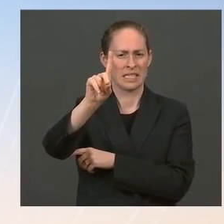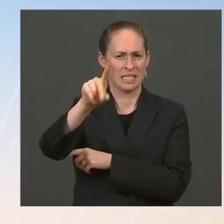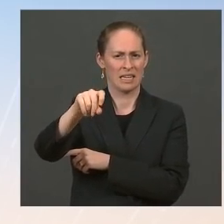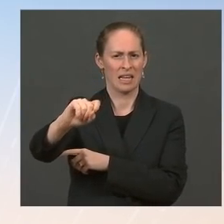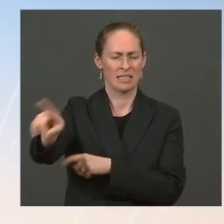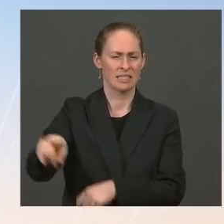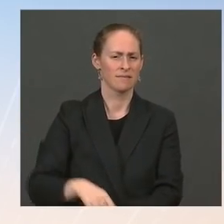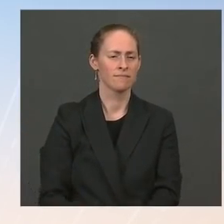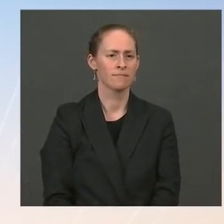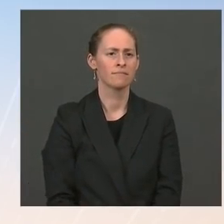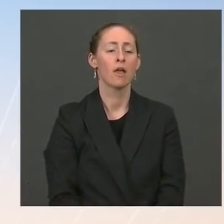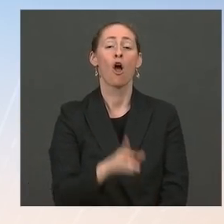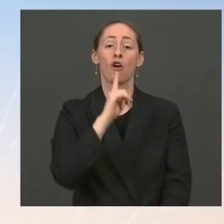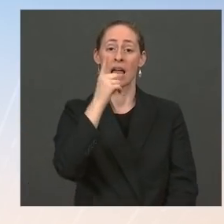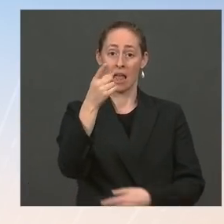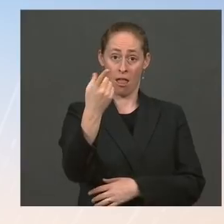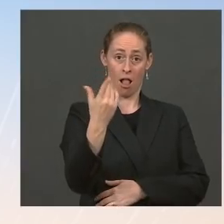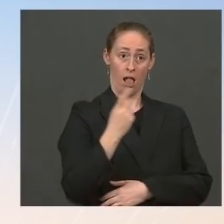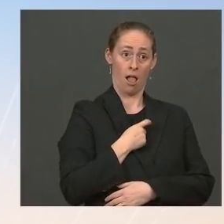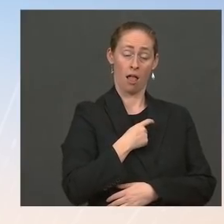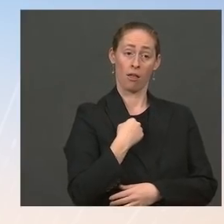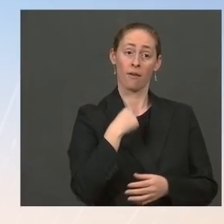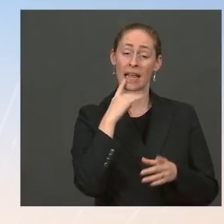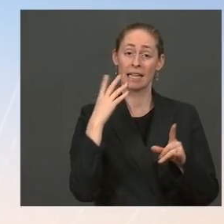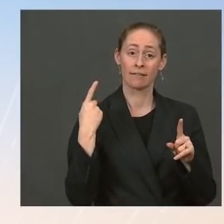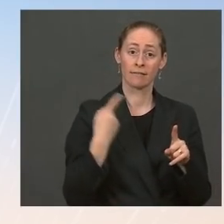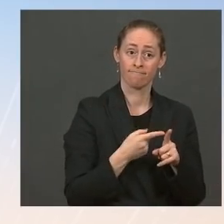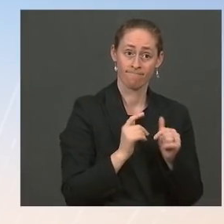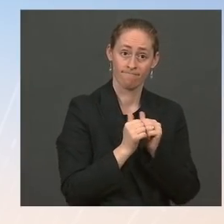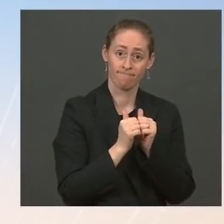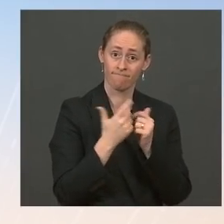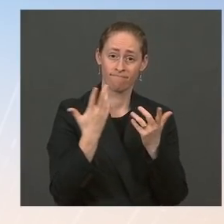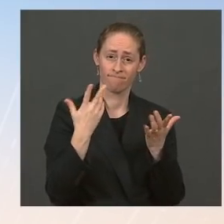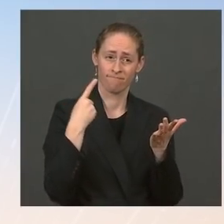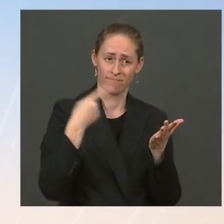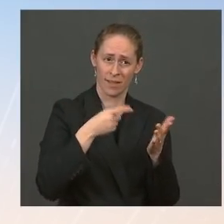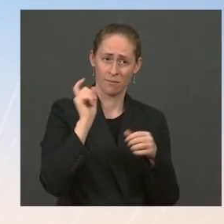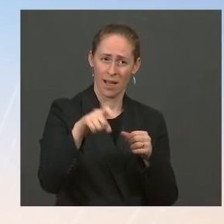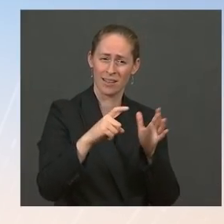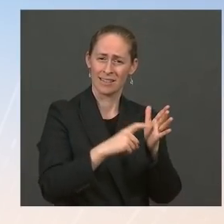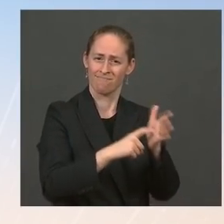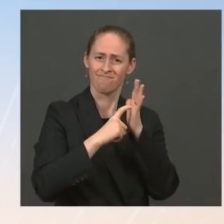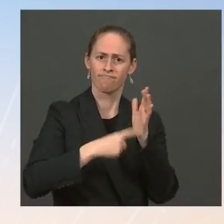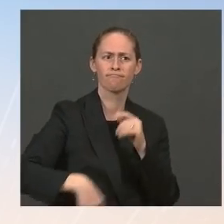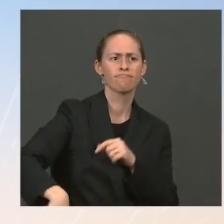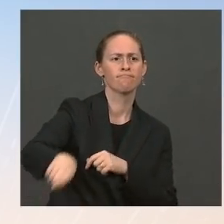and why there are requirements in place for members of our nation's military, including National Guard,